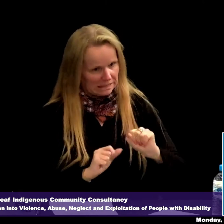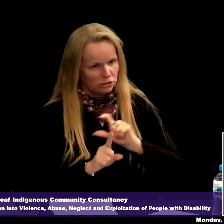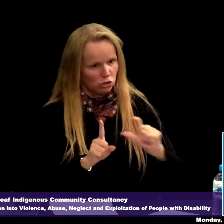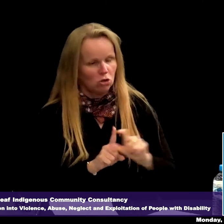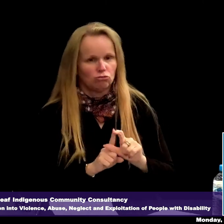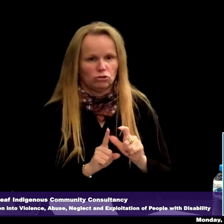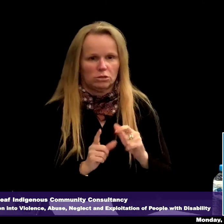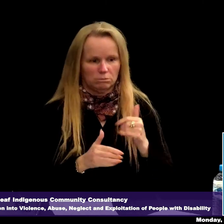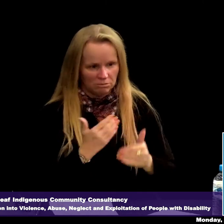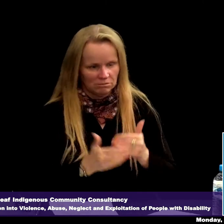He wants to practice his culture.